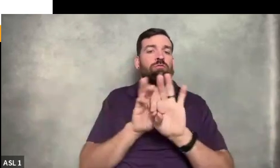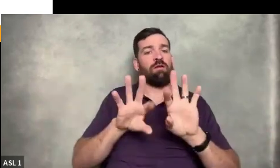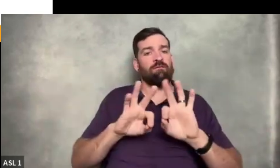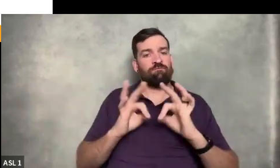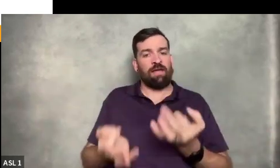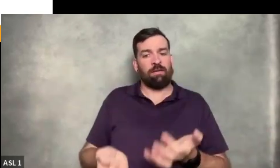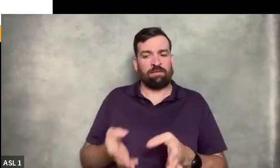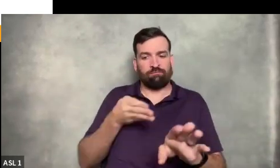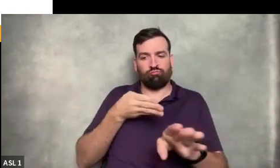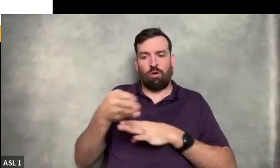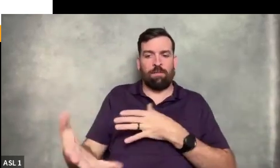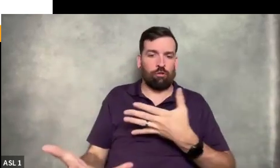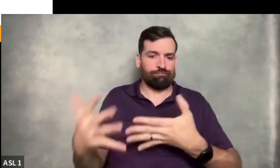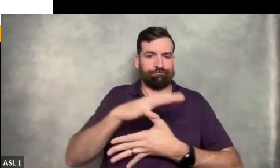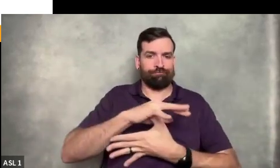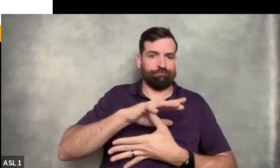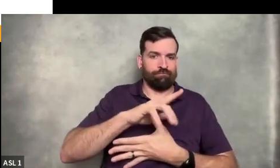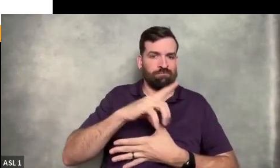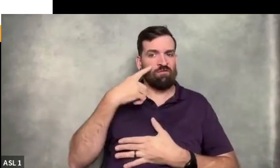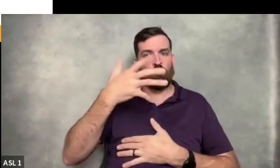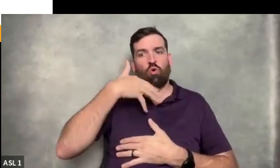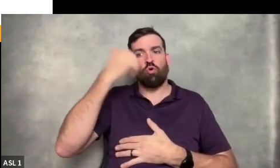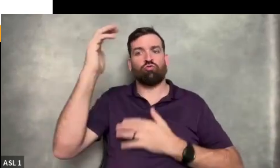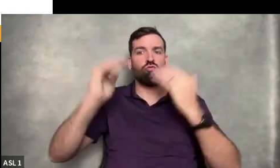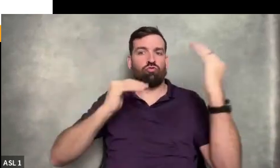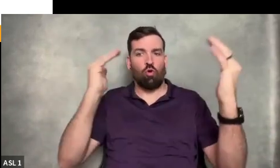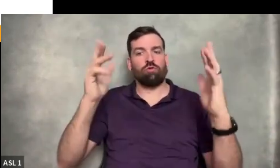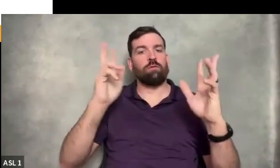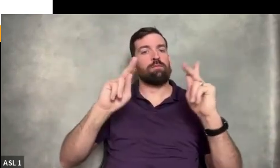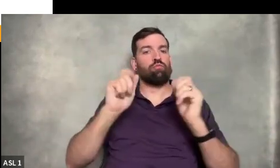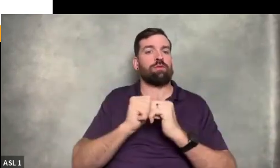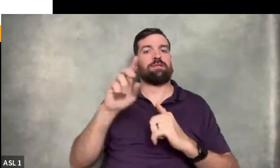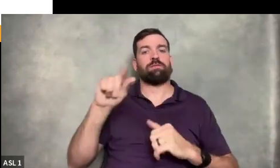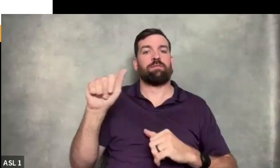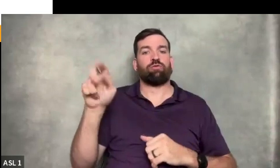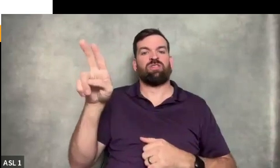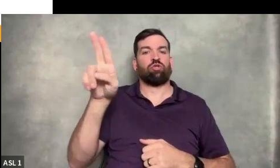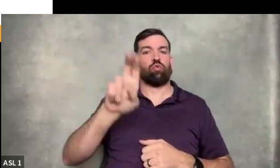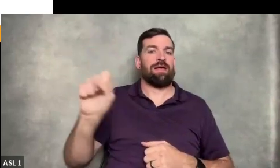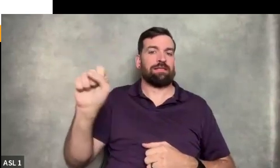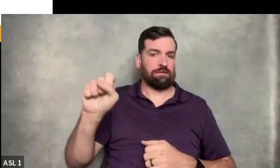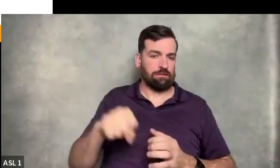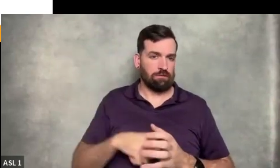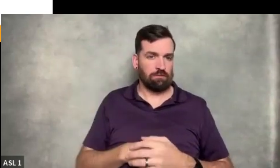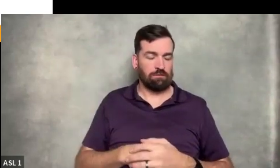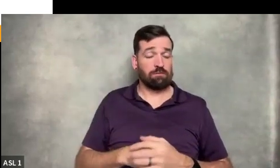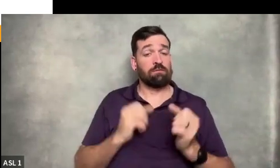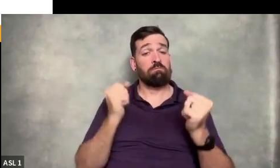source of support for older adults and people with disabilities in the U.S.. Many caregivers work and